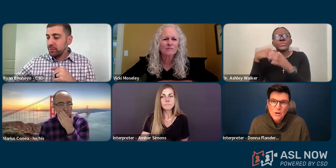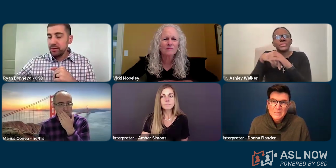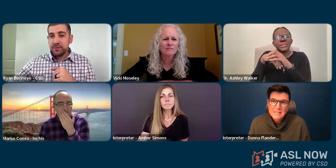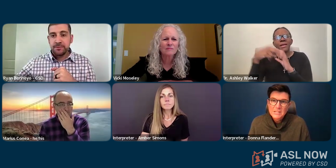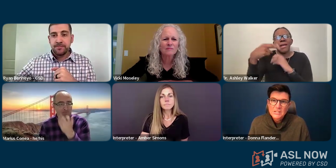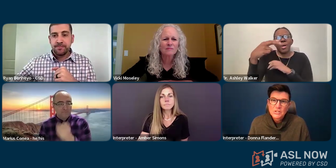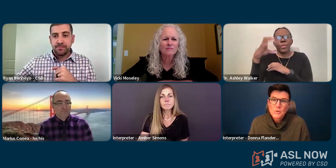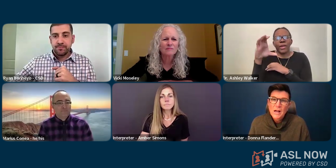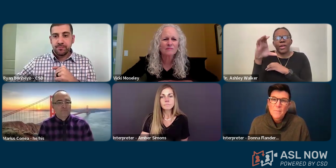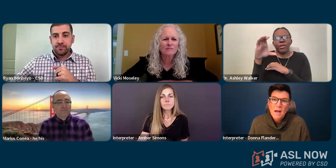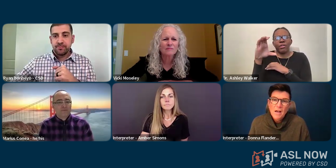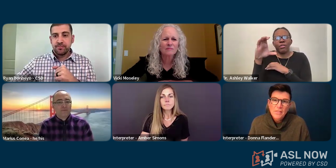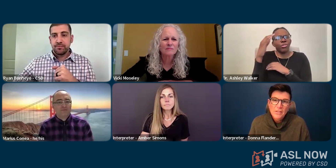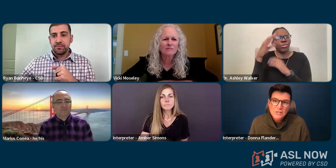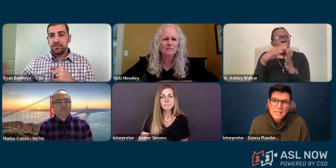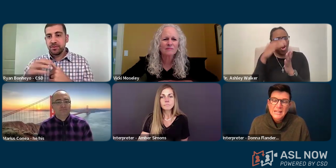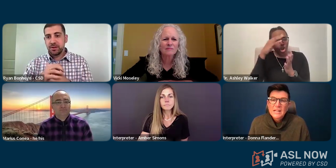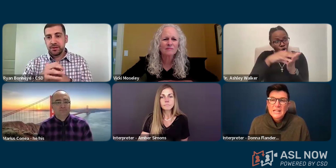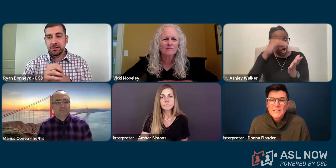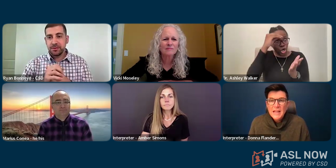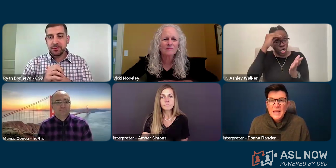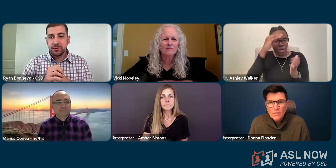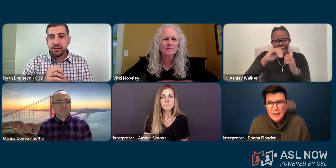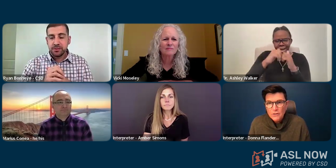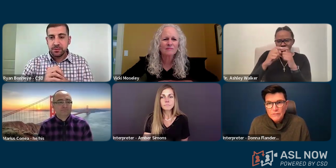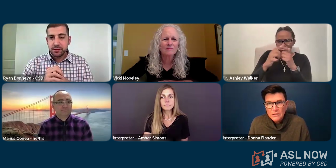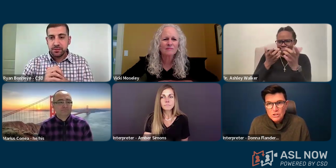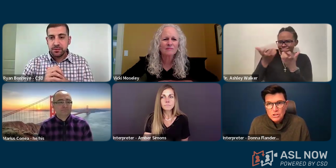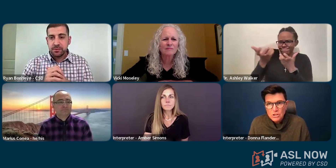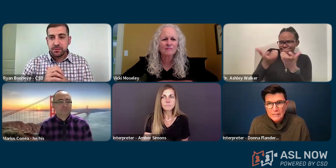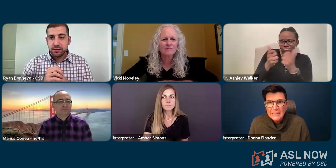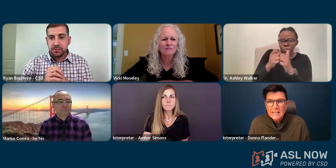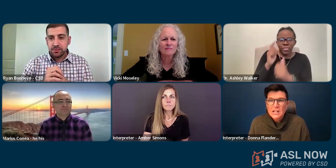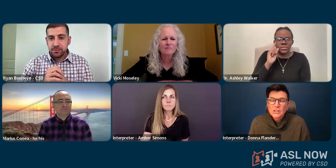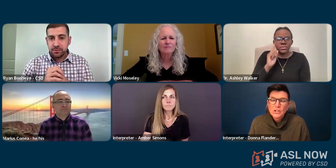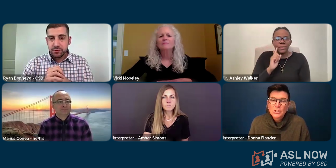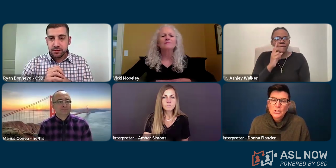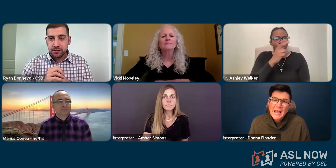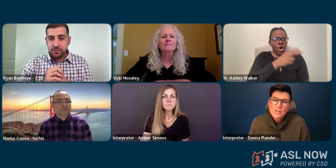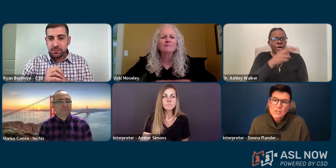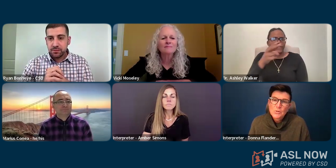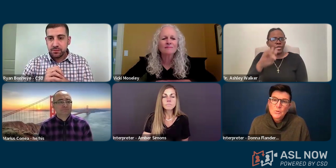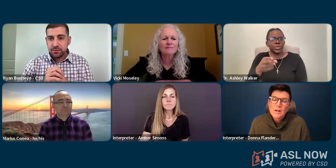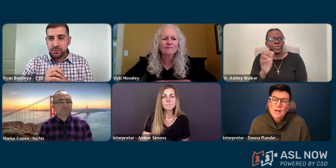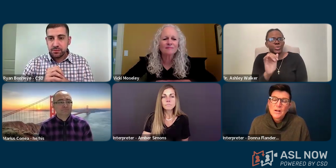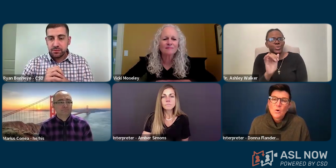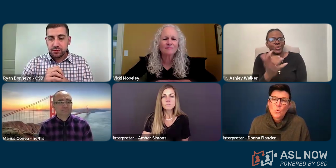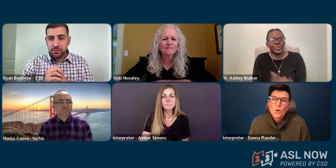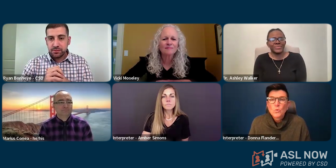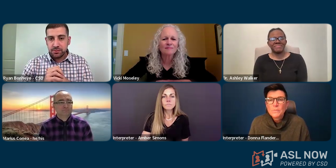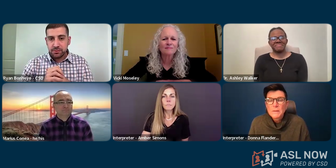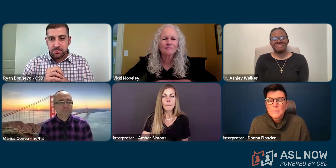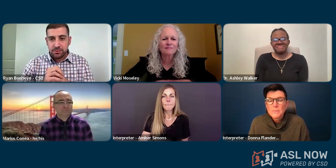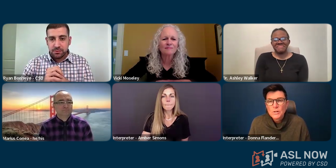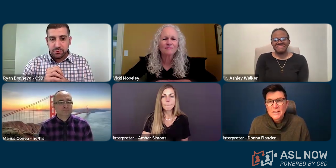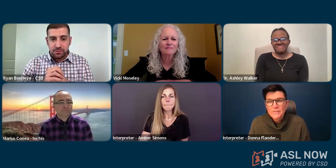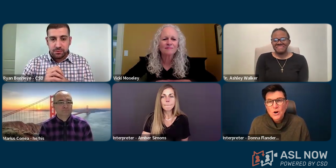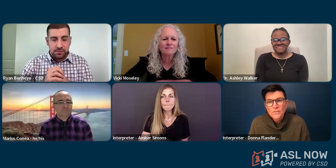as a pharmacist to help others in the healthcare field generally learn how to work with people who are deaf